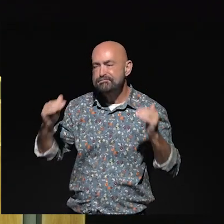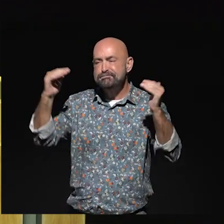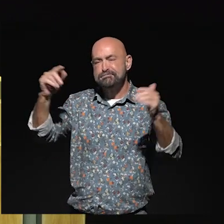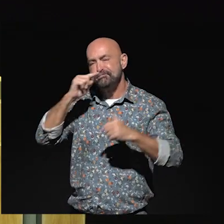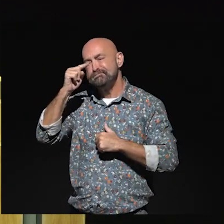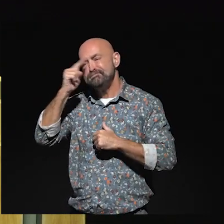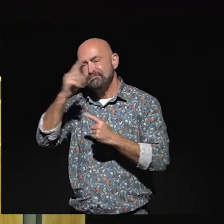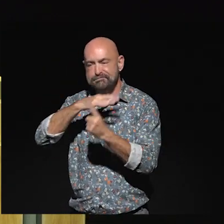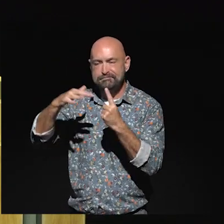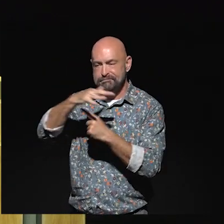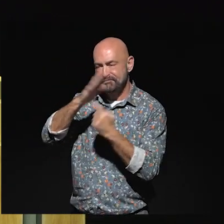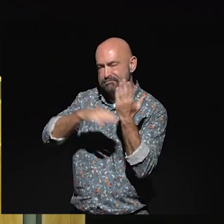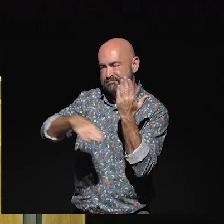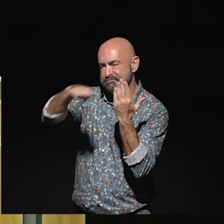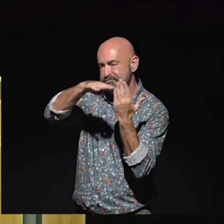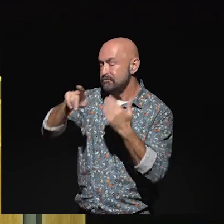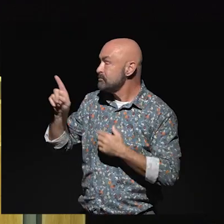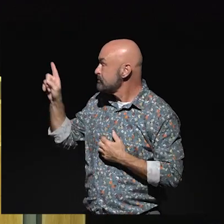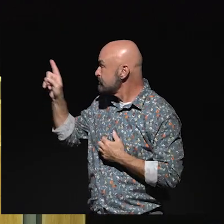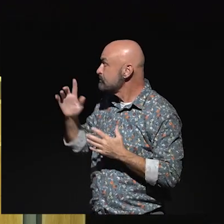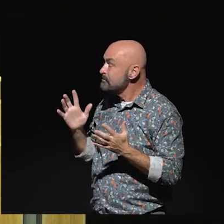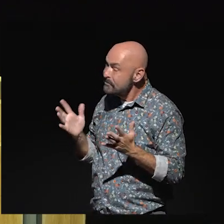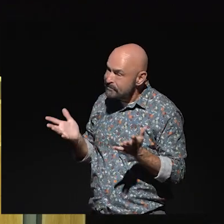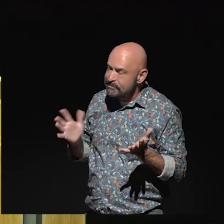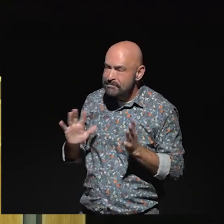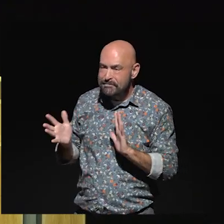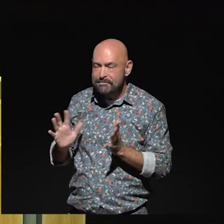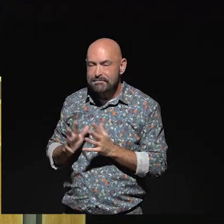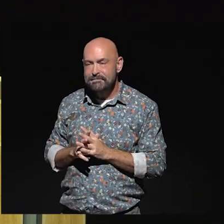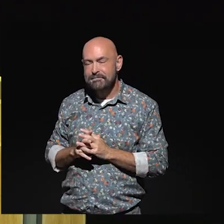And I think that may begin to account for the difference